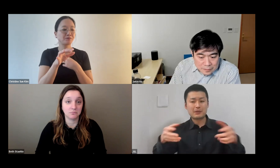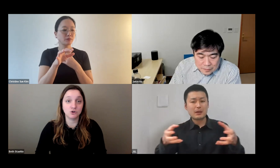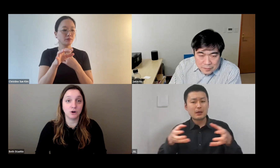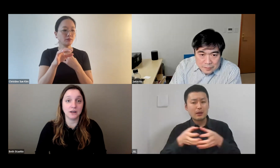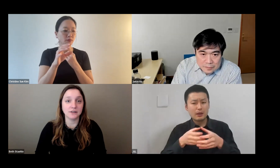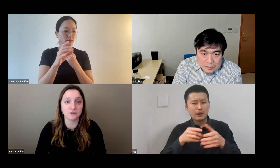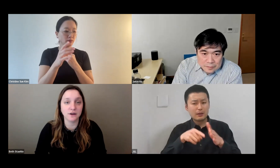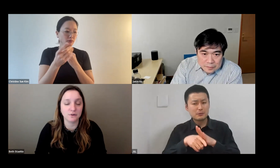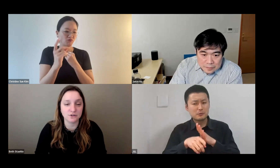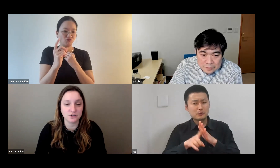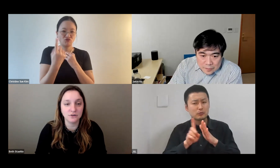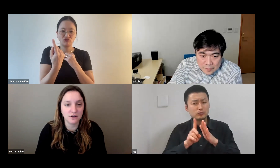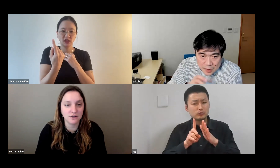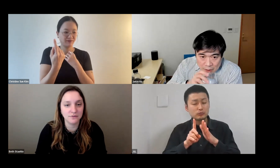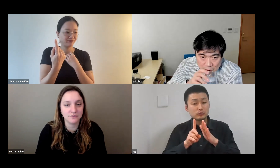Sure, I can answer that question.